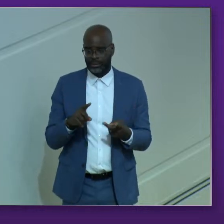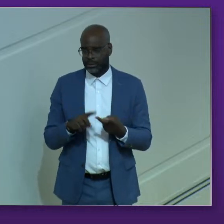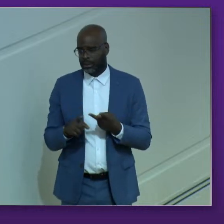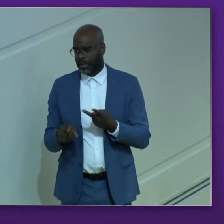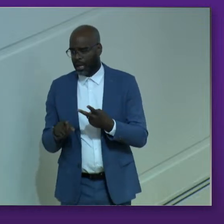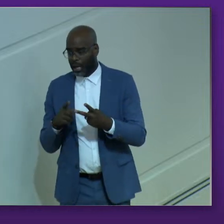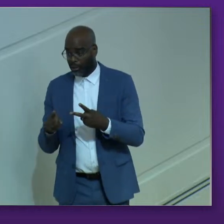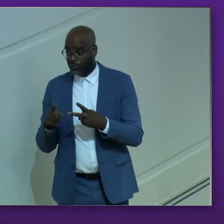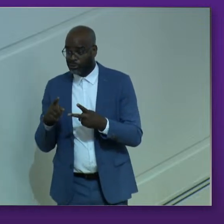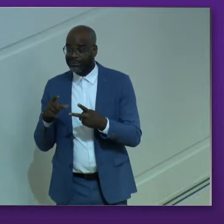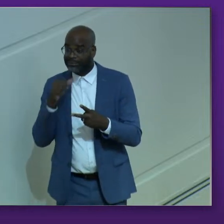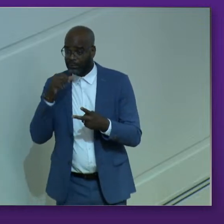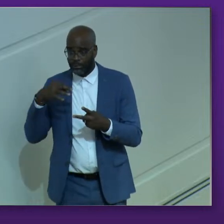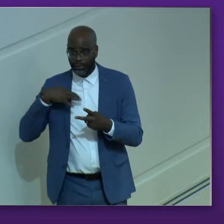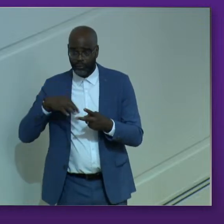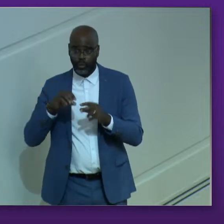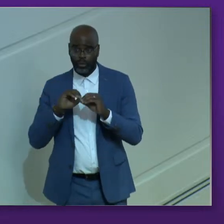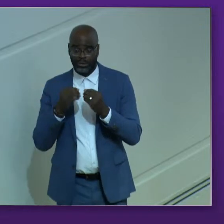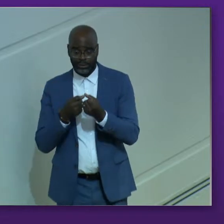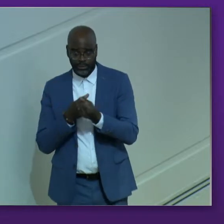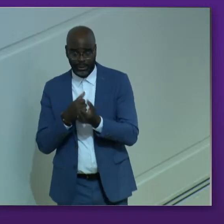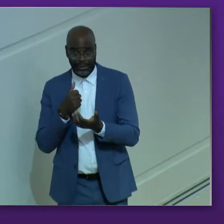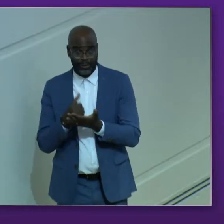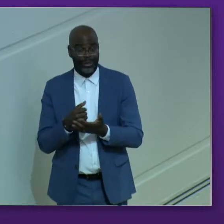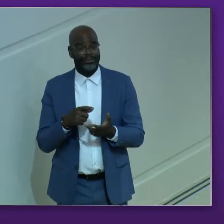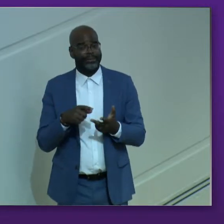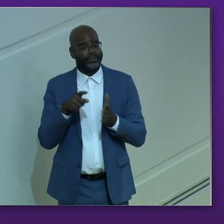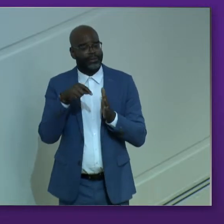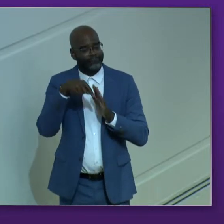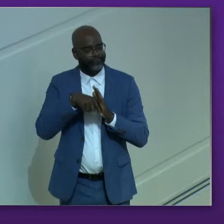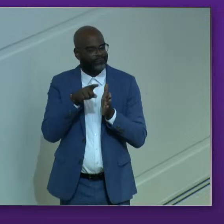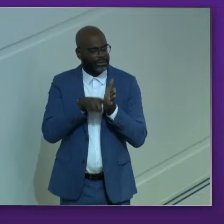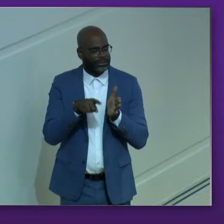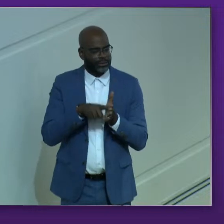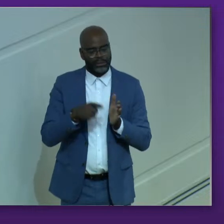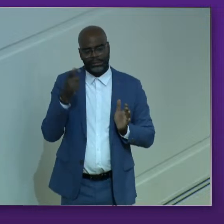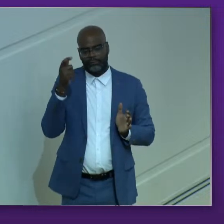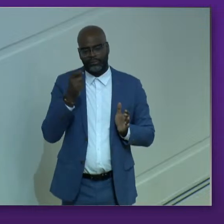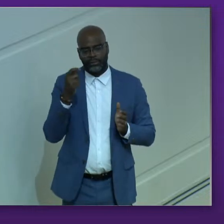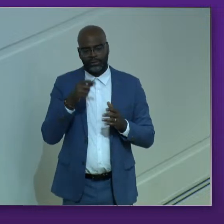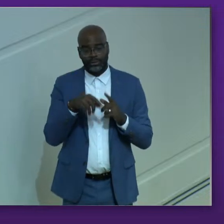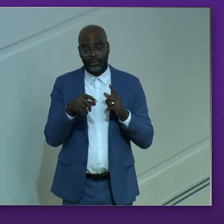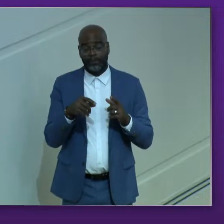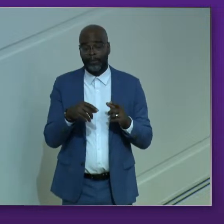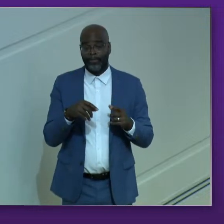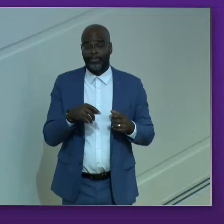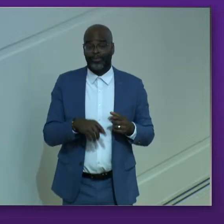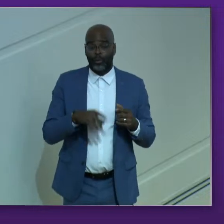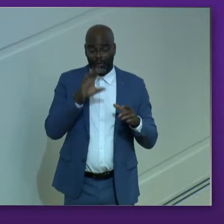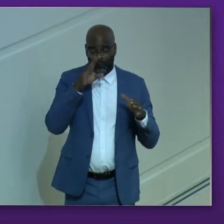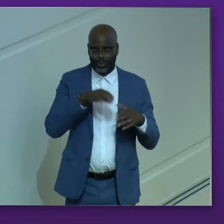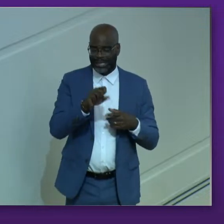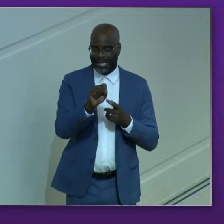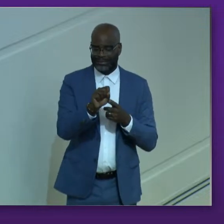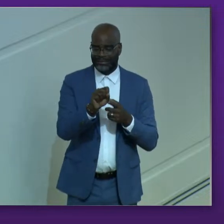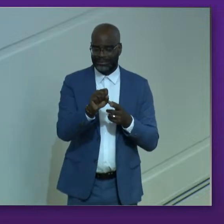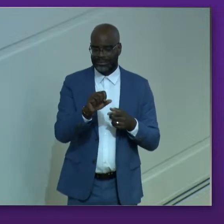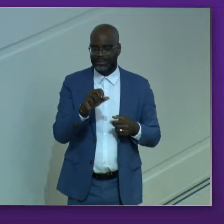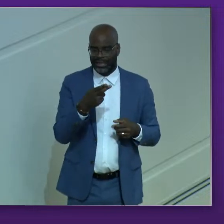AS THE HISPANIC SERVING